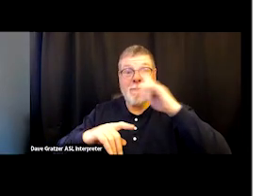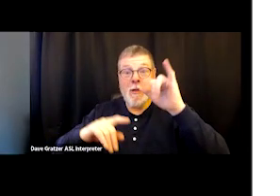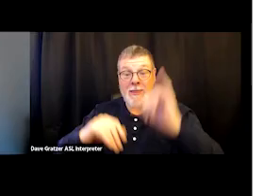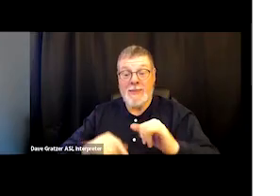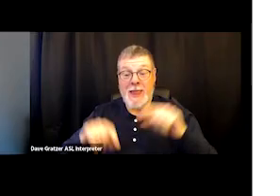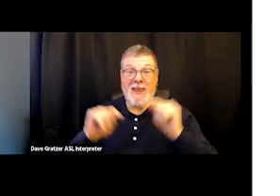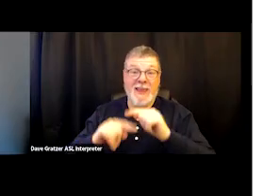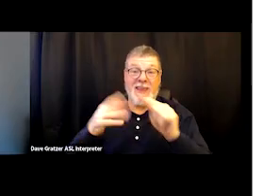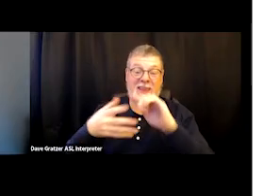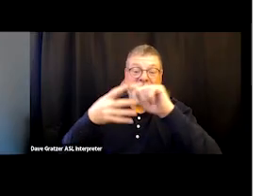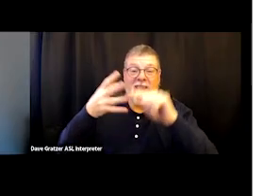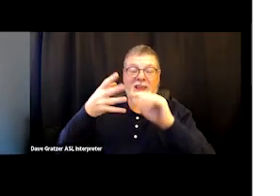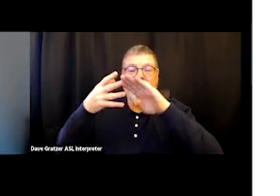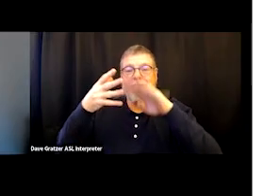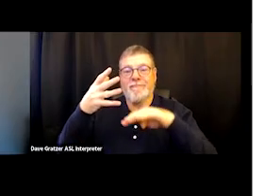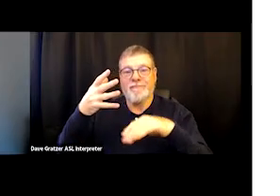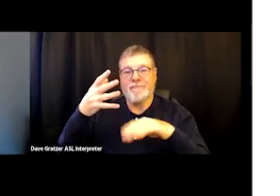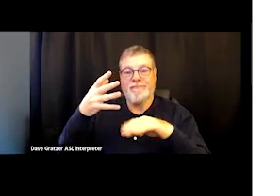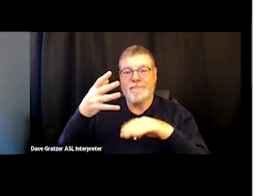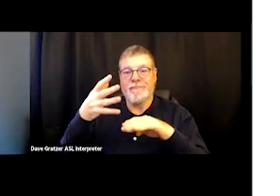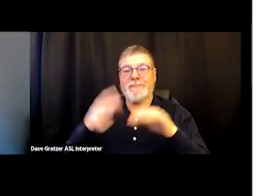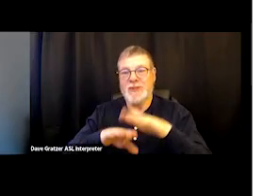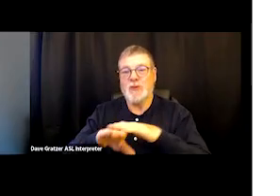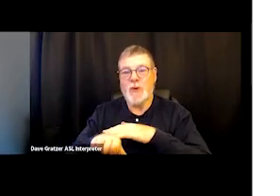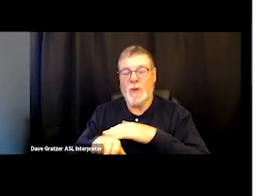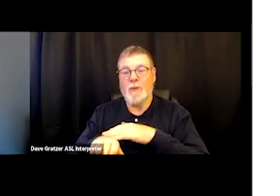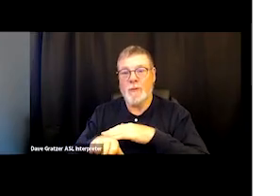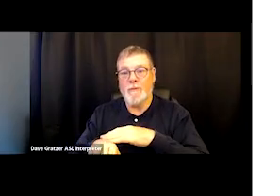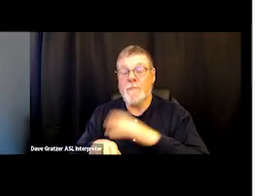one of these-3288 forms might be a little bit slower. So if you're trying to find out